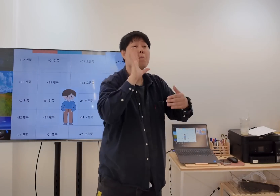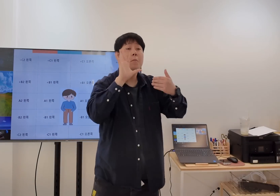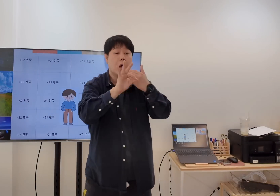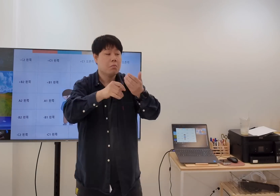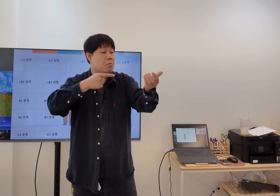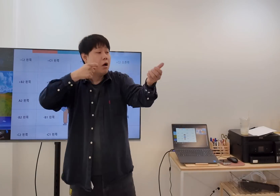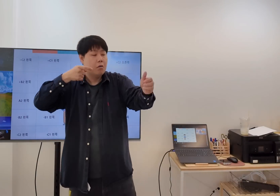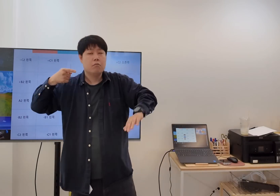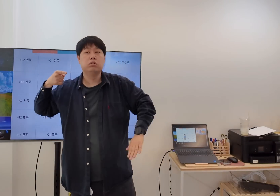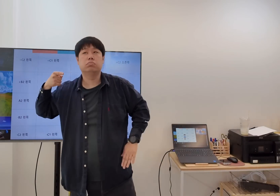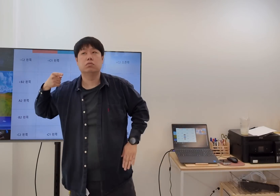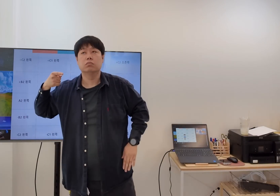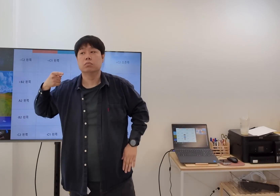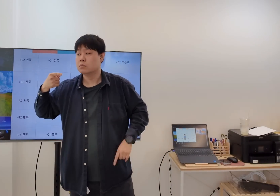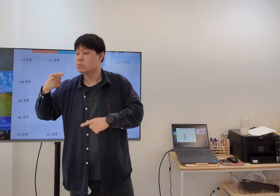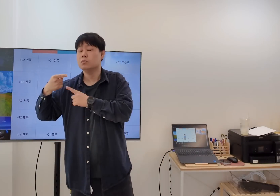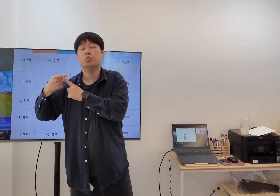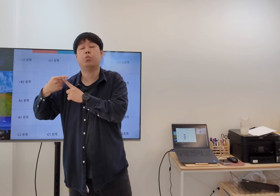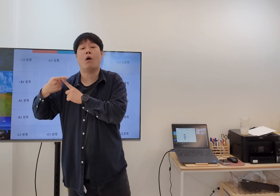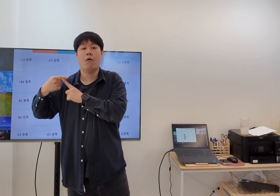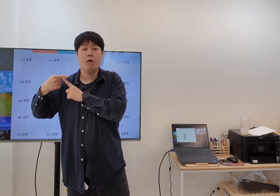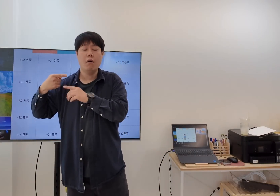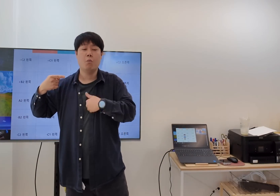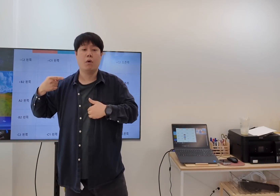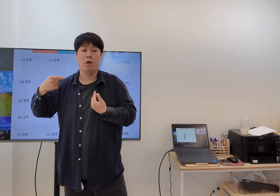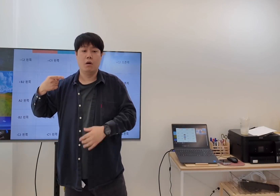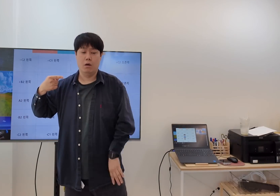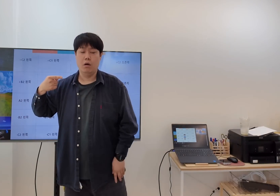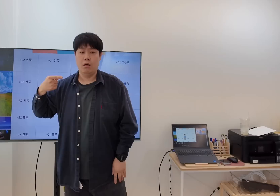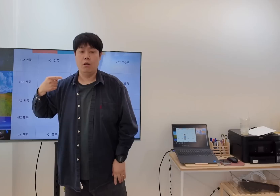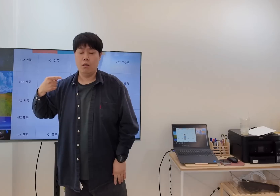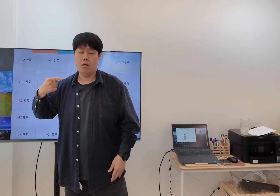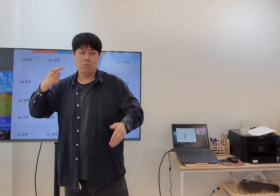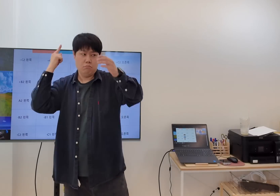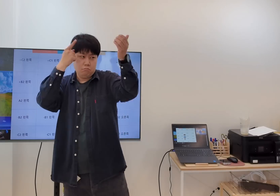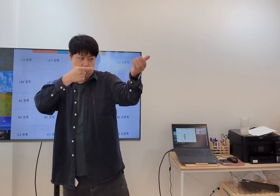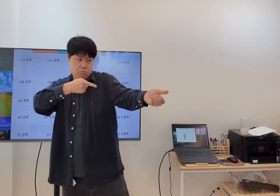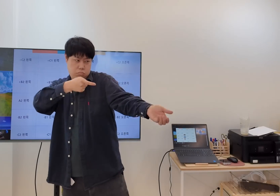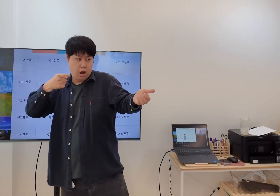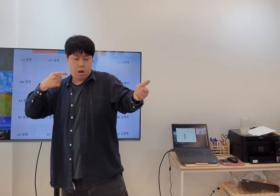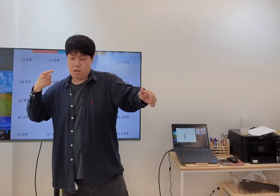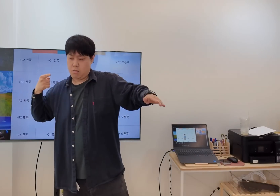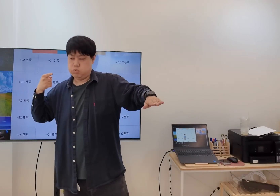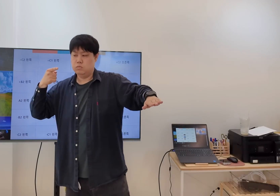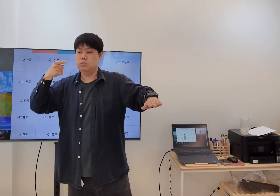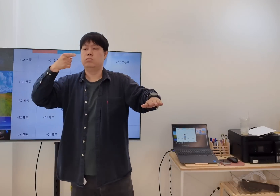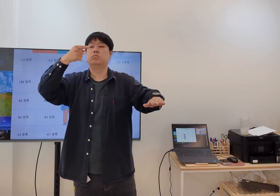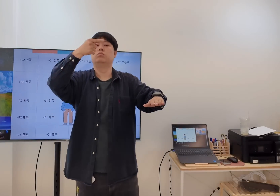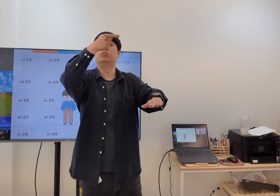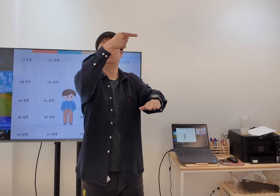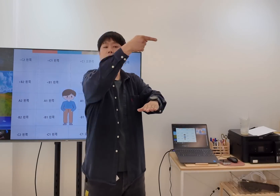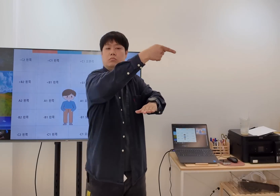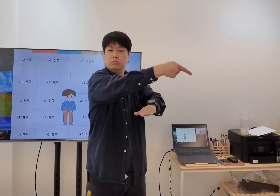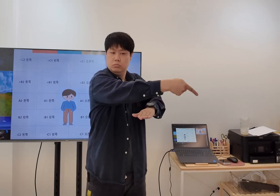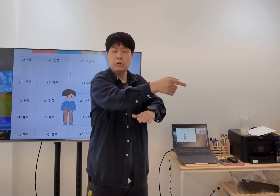If you fire a gun, what if the bullet doesn't move? I don't know the location of the bullet. Let's look at the location of the bullet again.